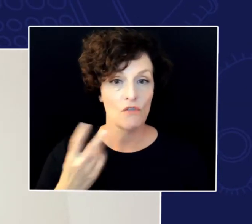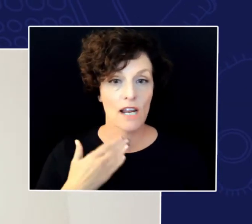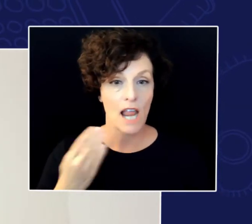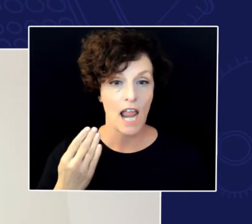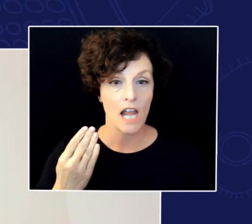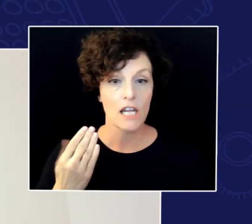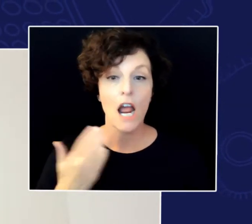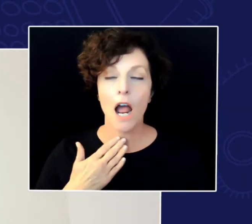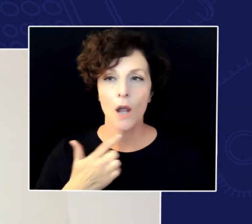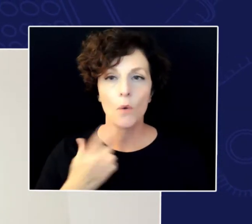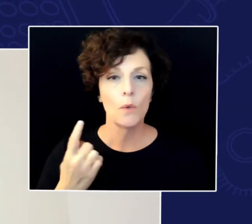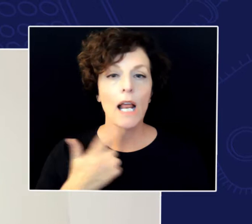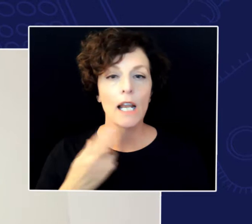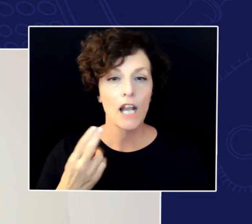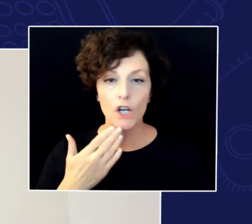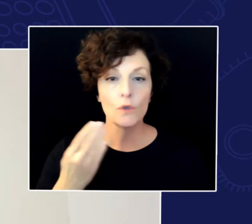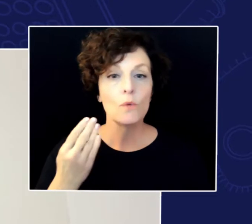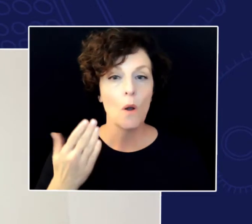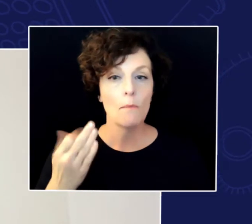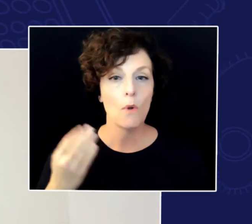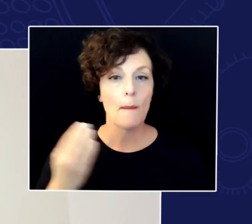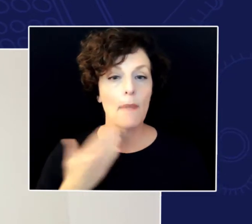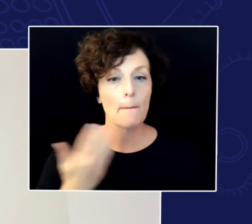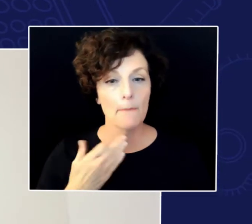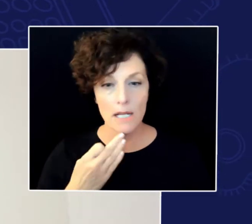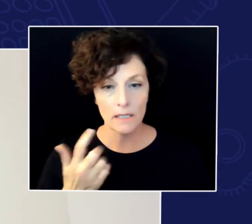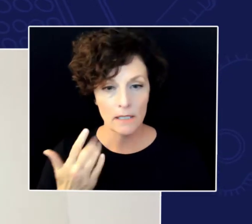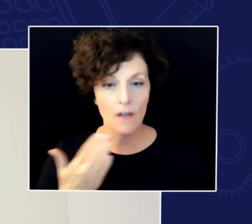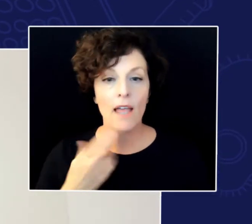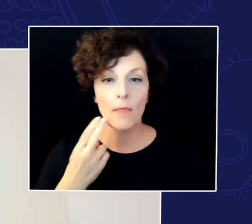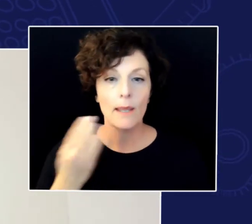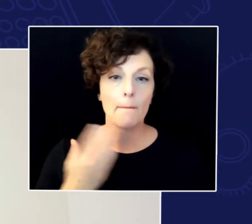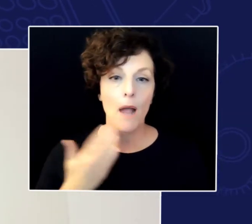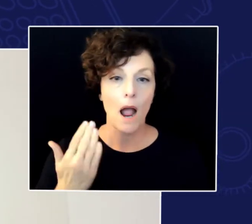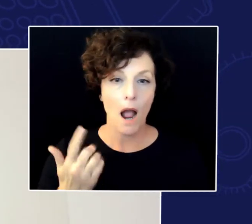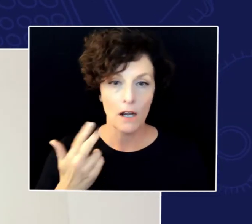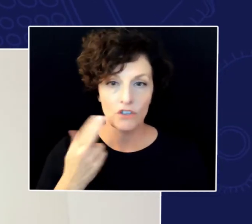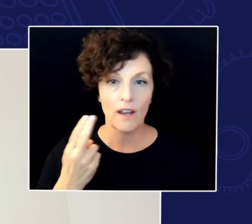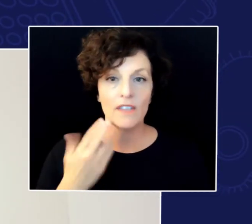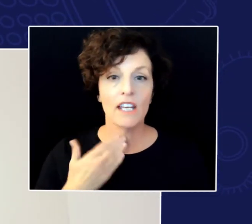and I would like to know more about myself and the biology of the inner ear.